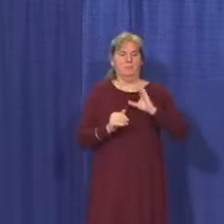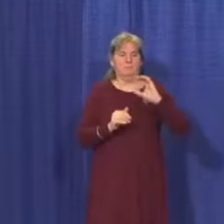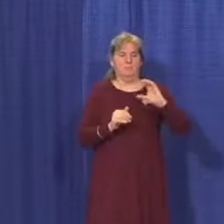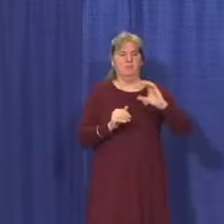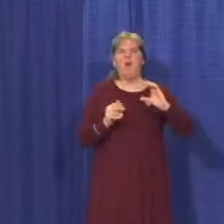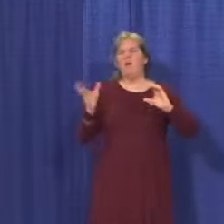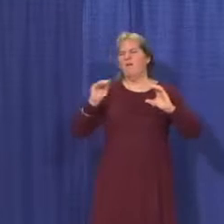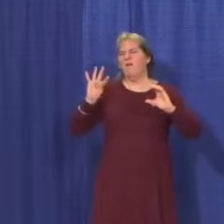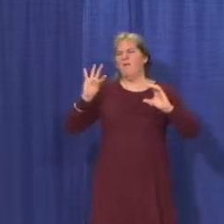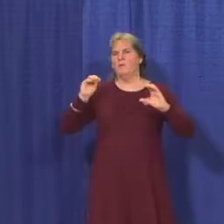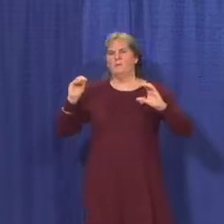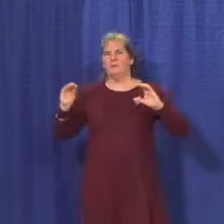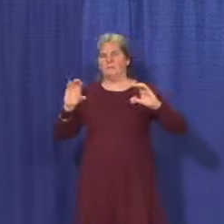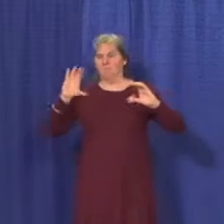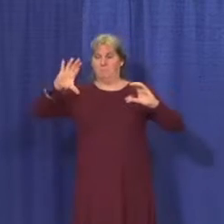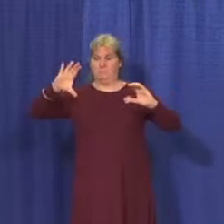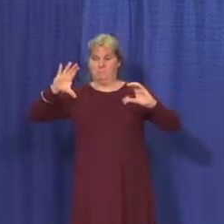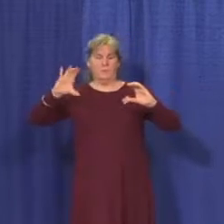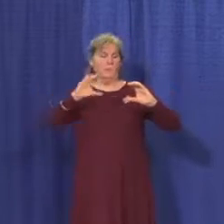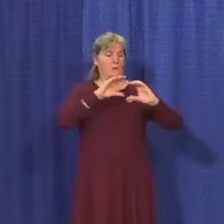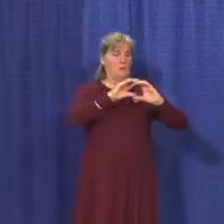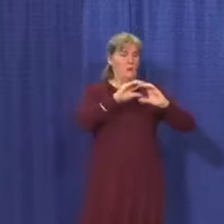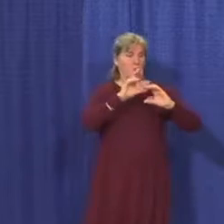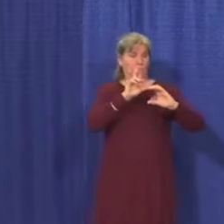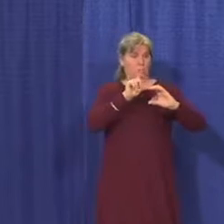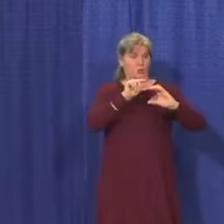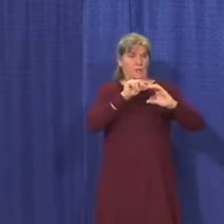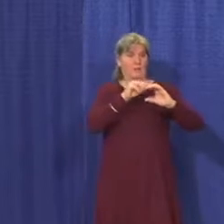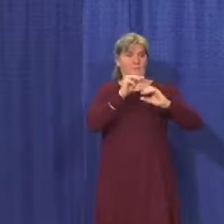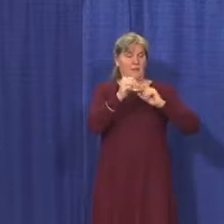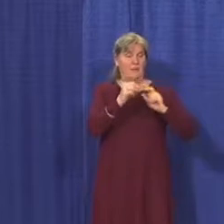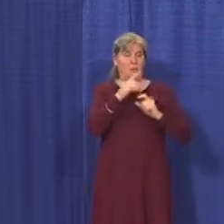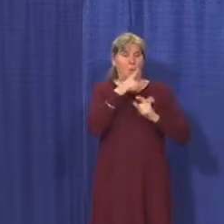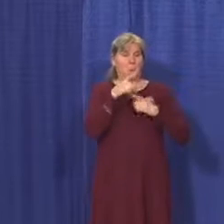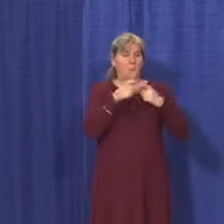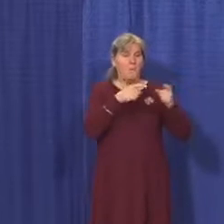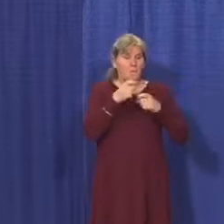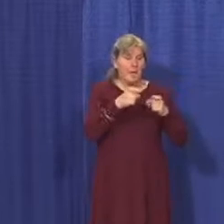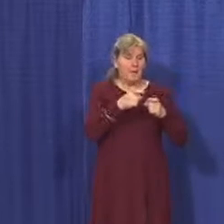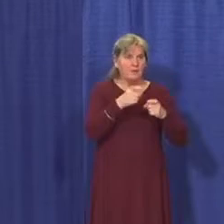The $20 million of the 14 million will be allocated to projects directly managed and